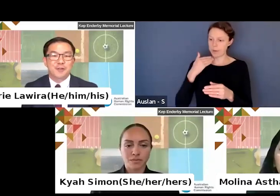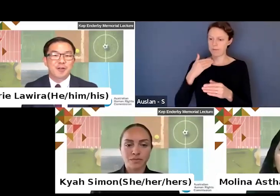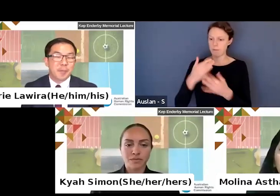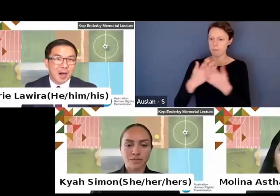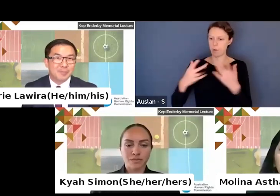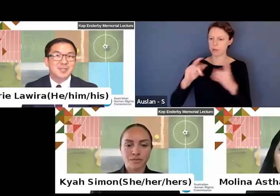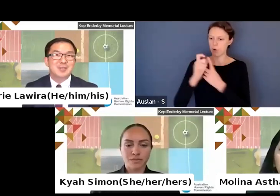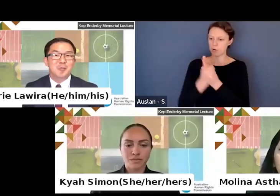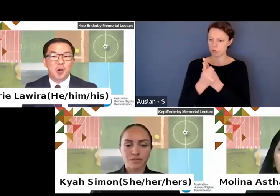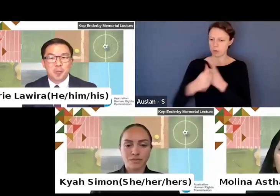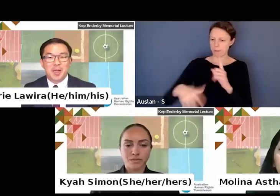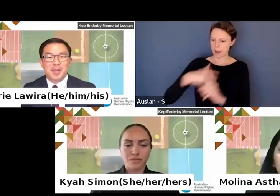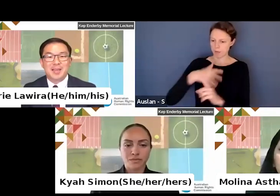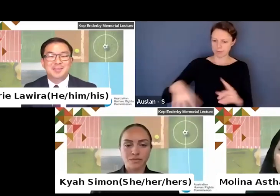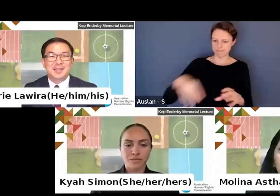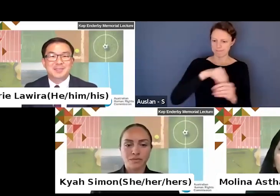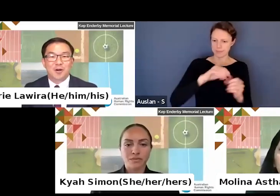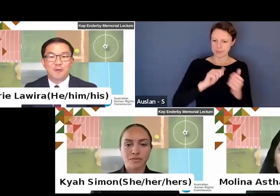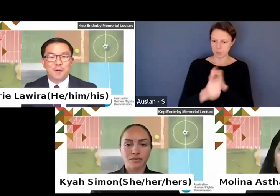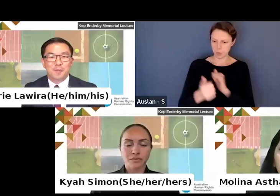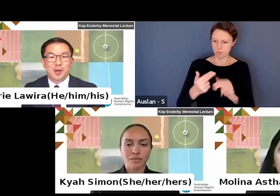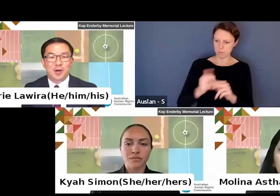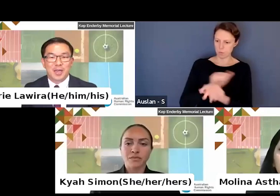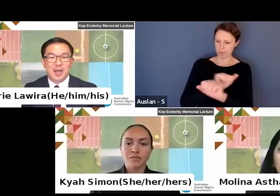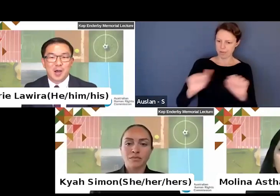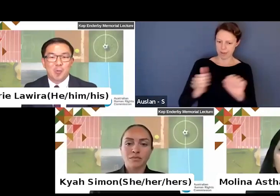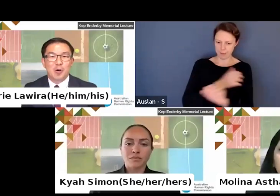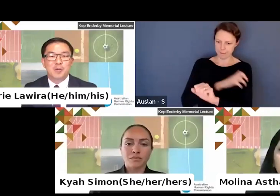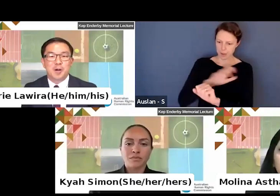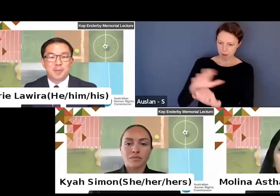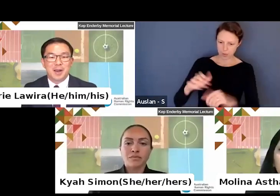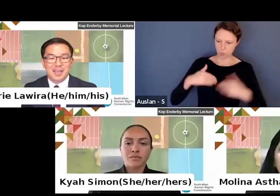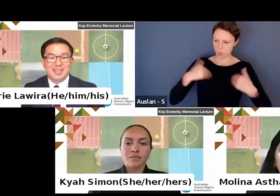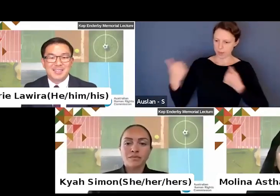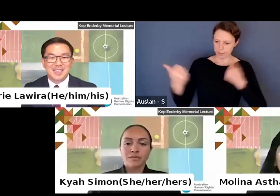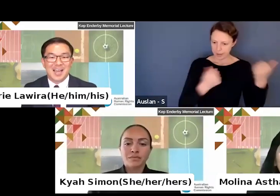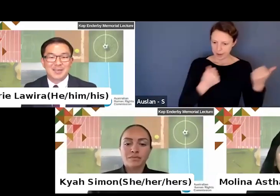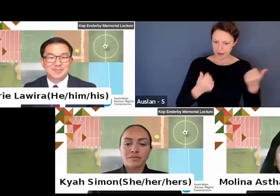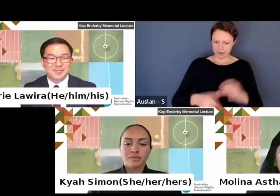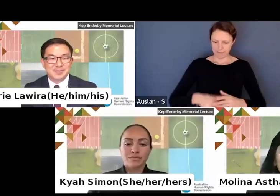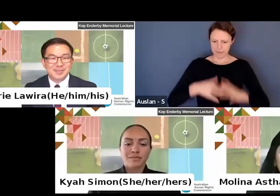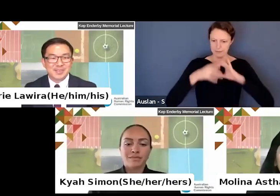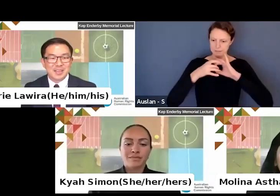for their empowerment, wellbeing and sense of belonging. Welcome, Melina, Today.